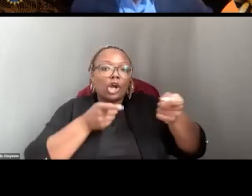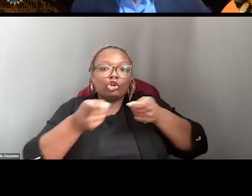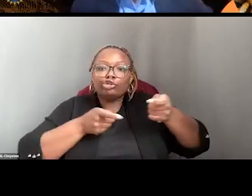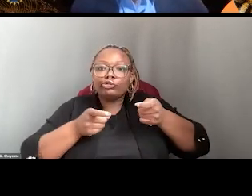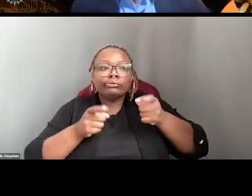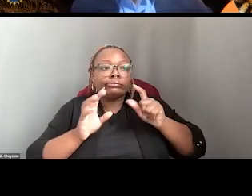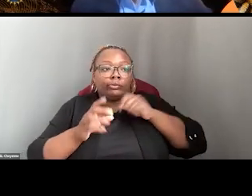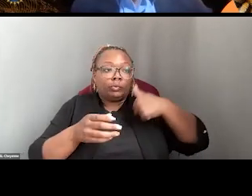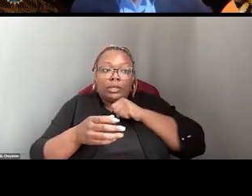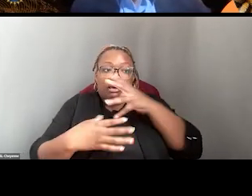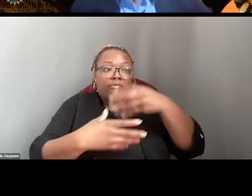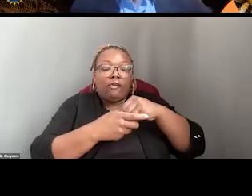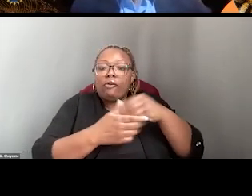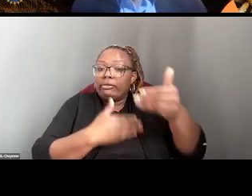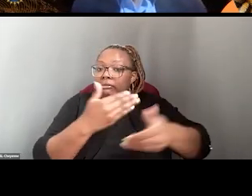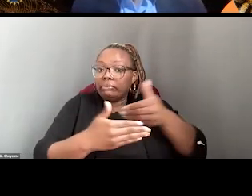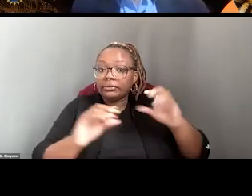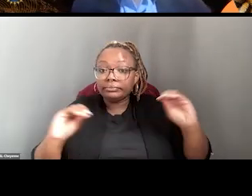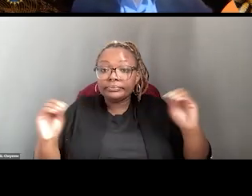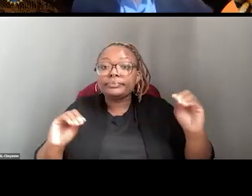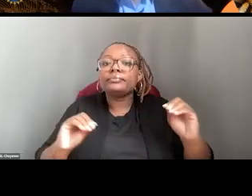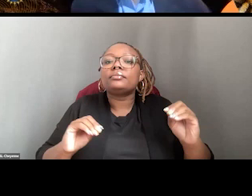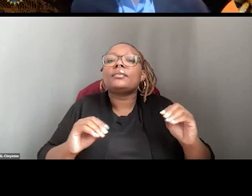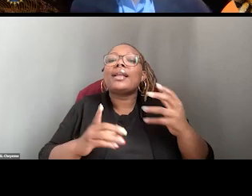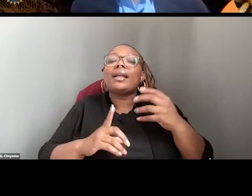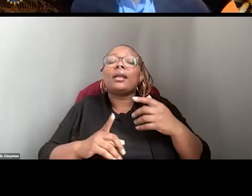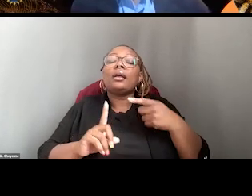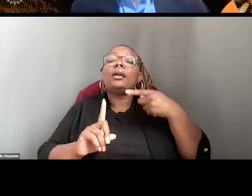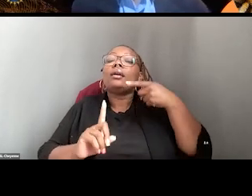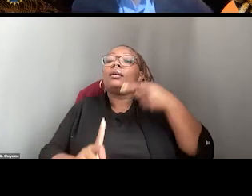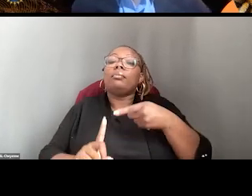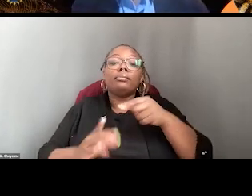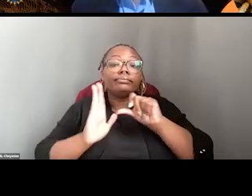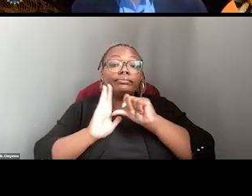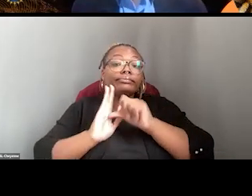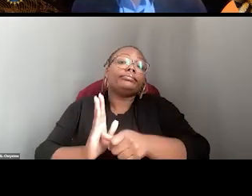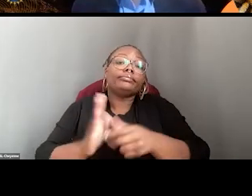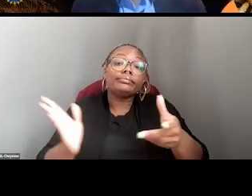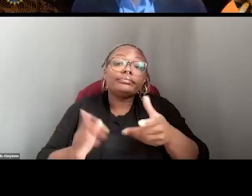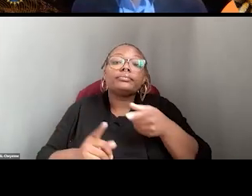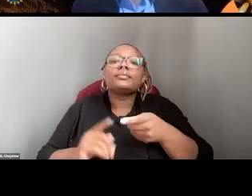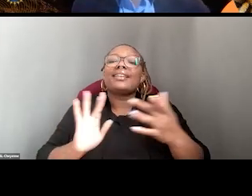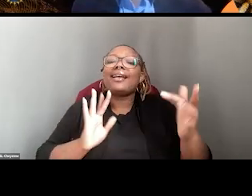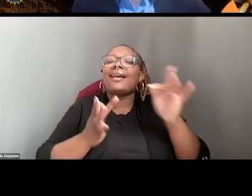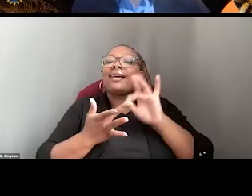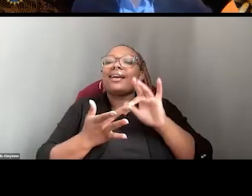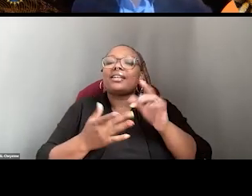And basically the takeaway here is contact your grants officer, contact the program officer,